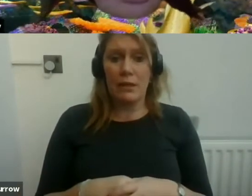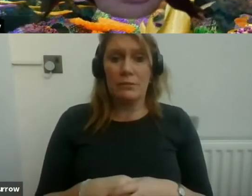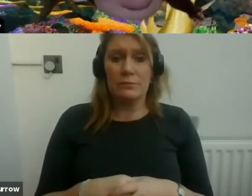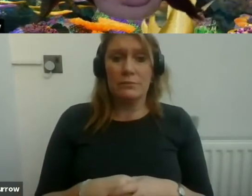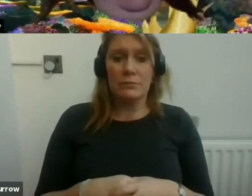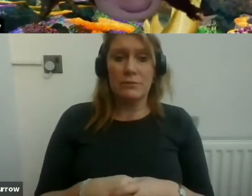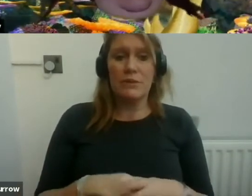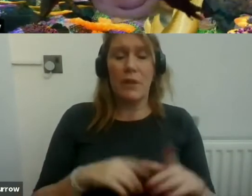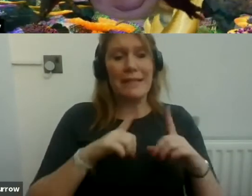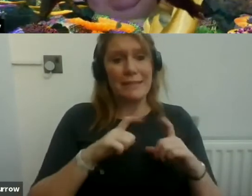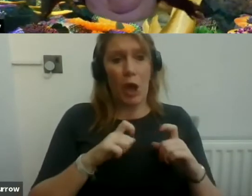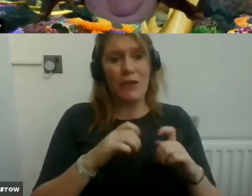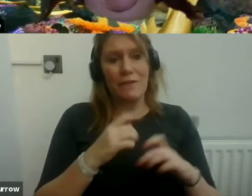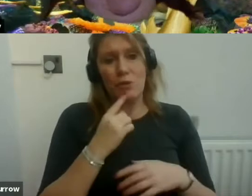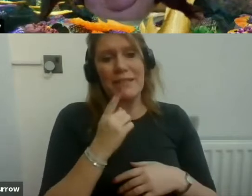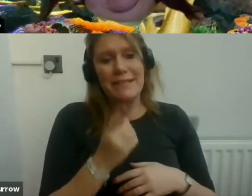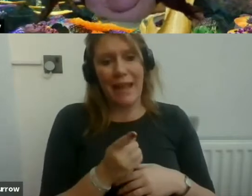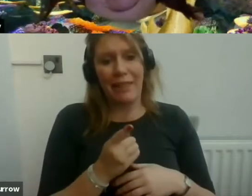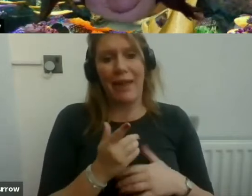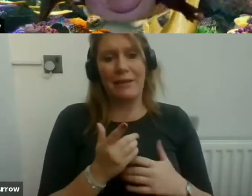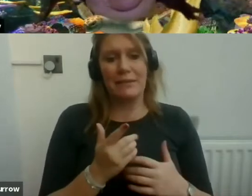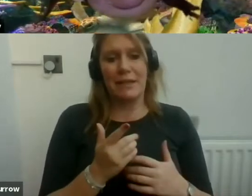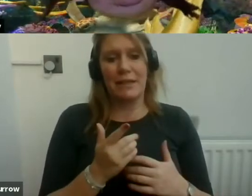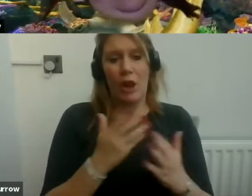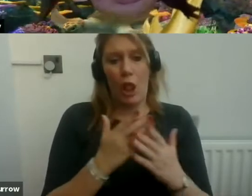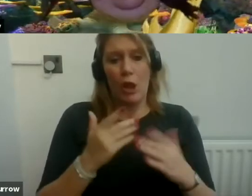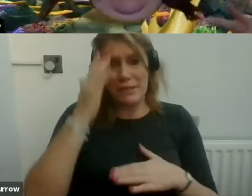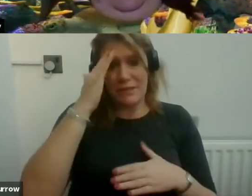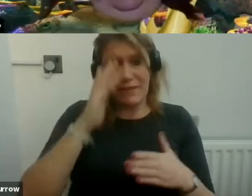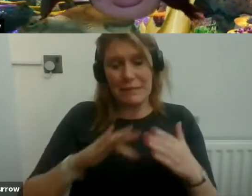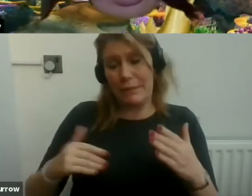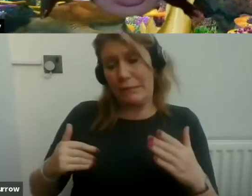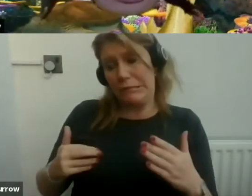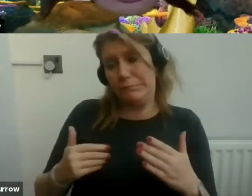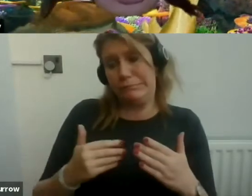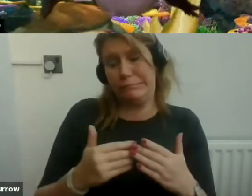have to say that. And, yes, I have had quite a lot of experience as well so that